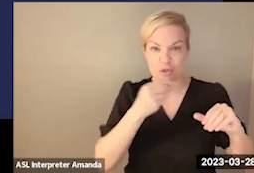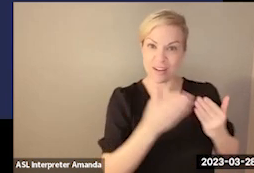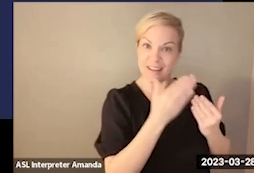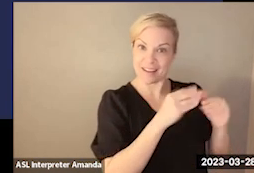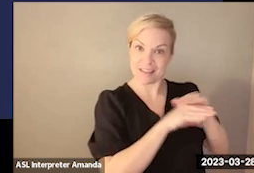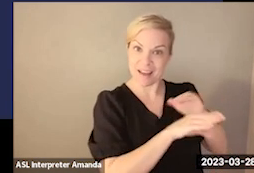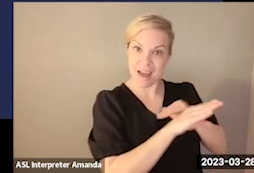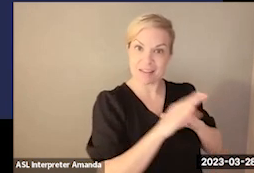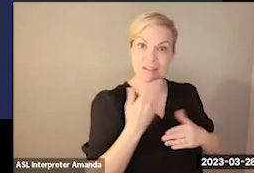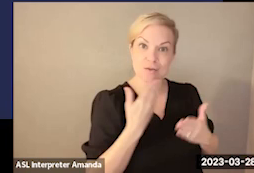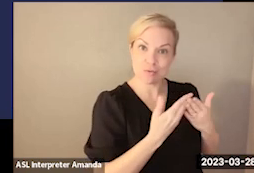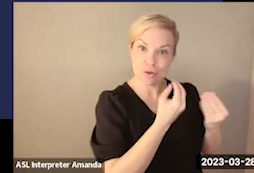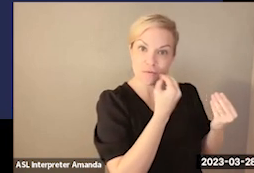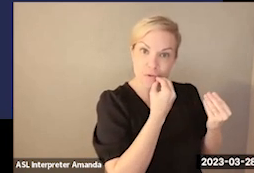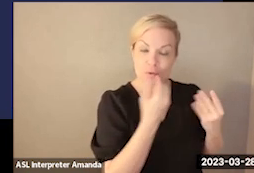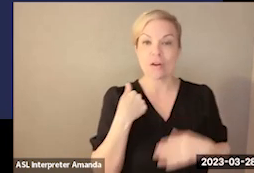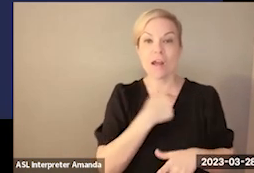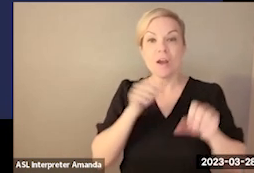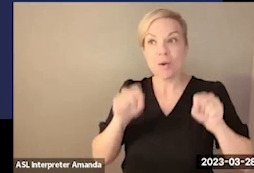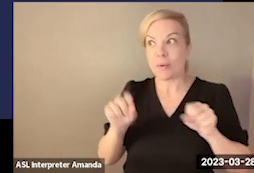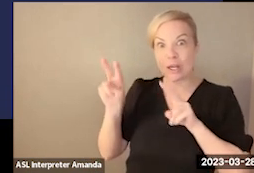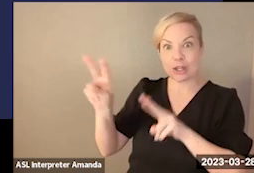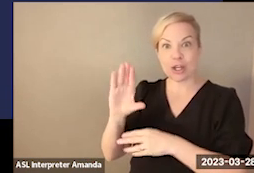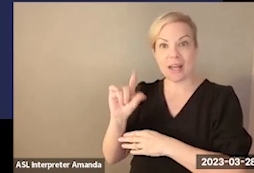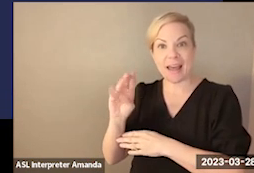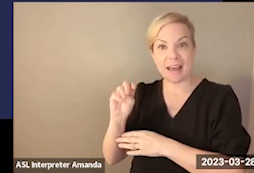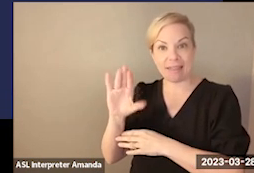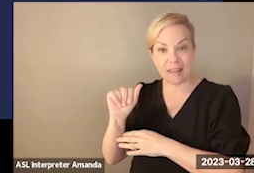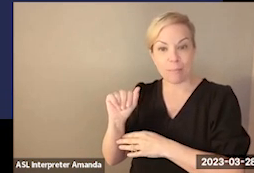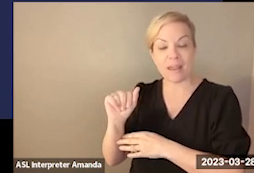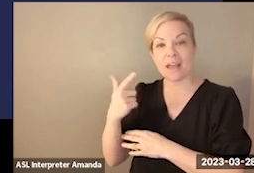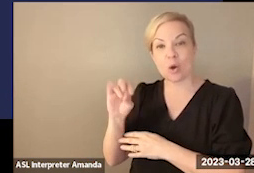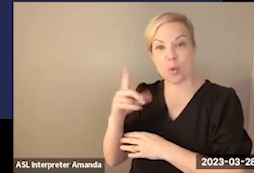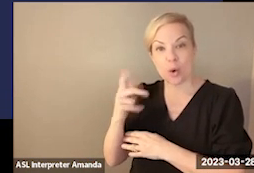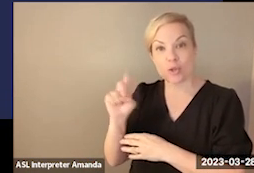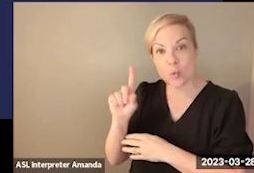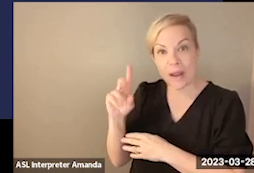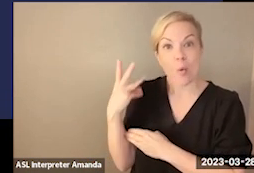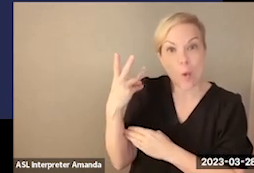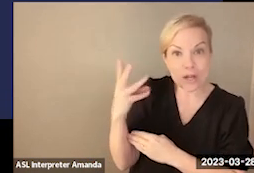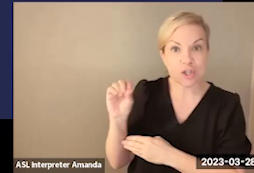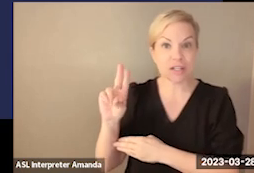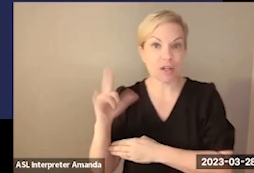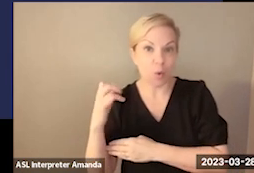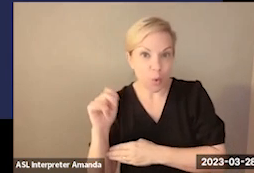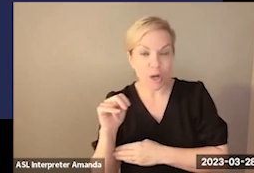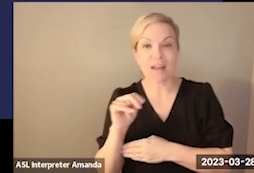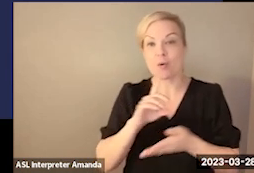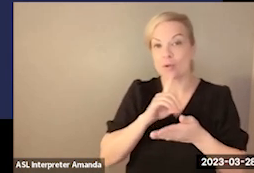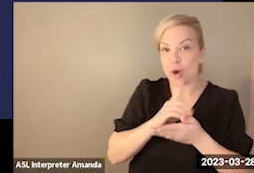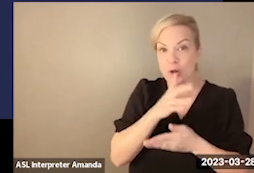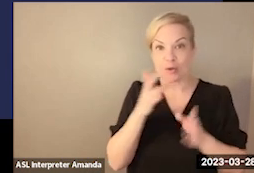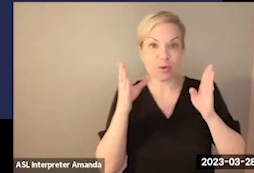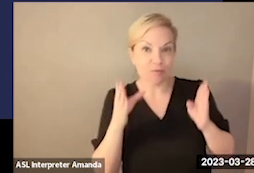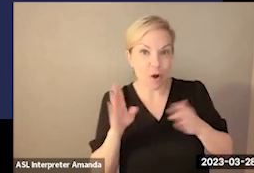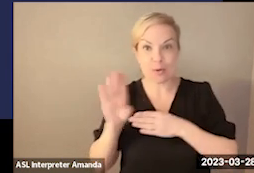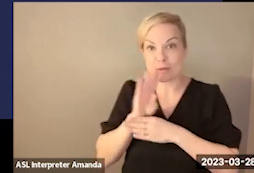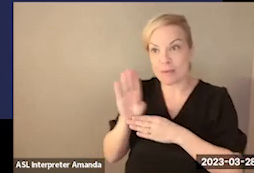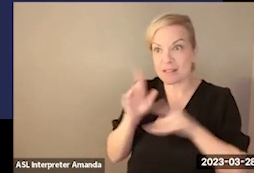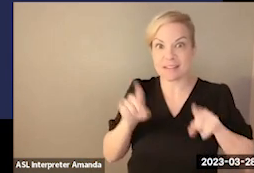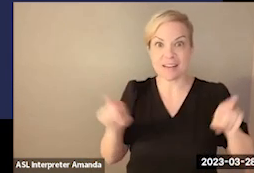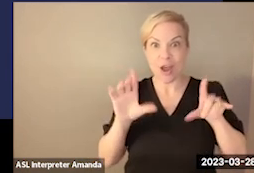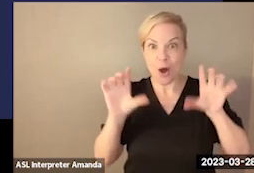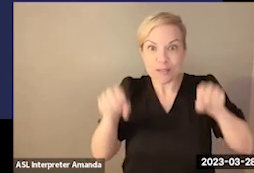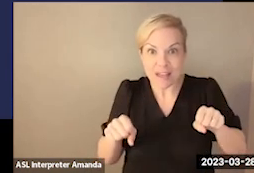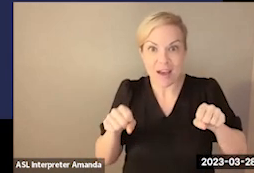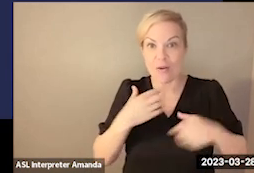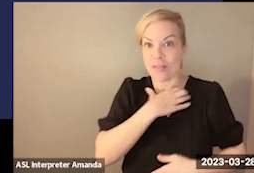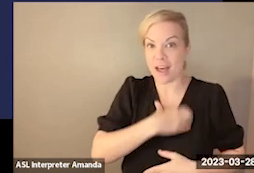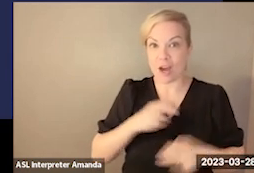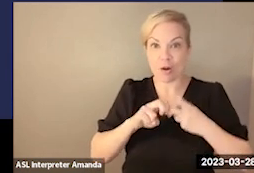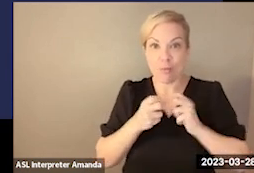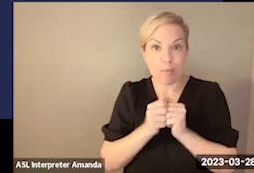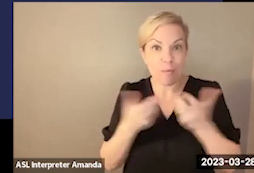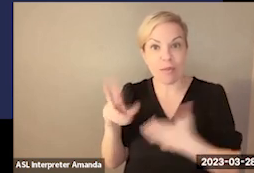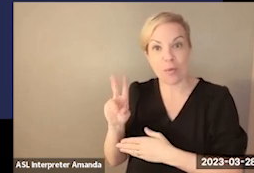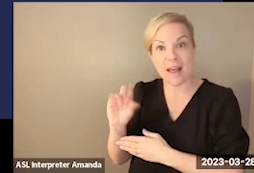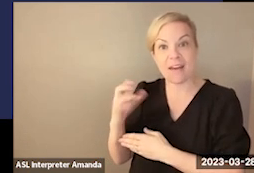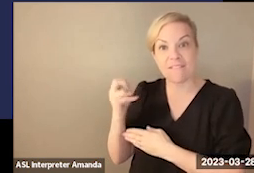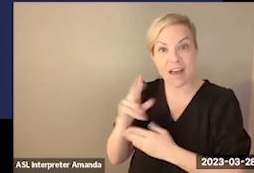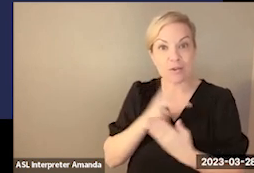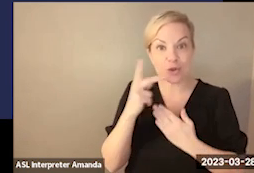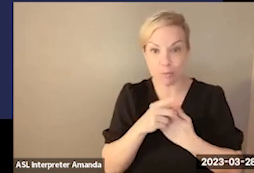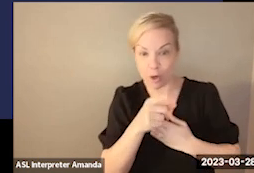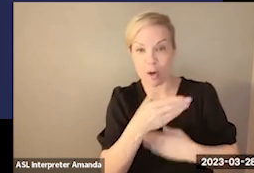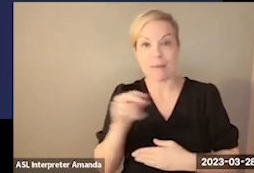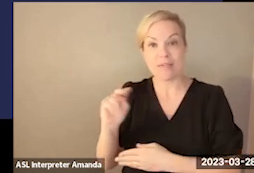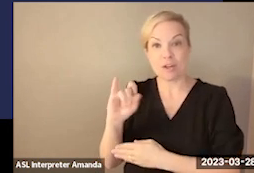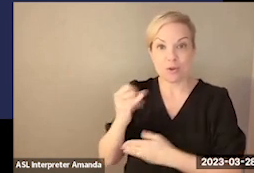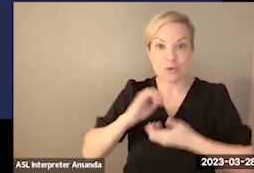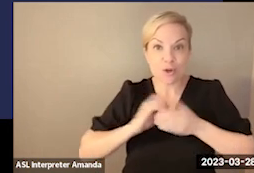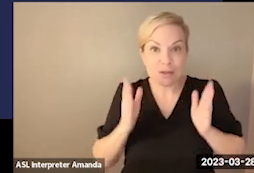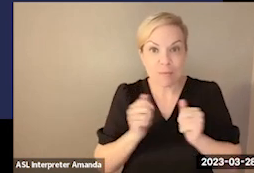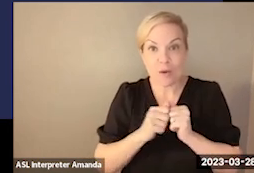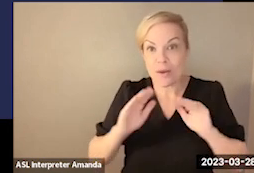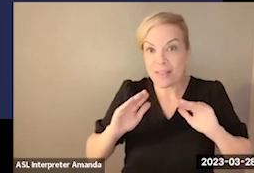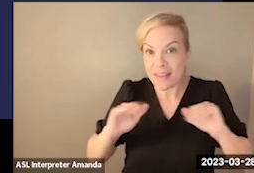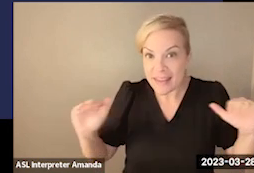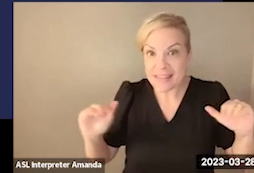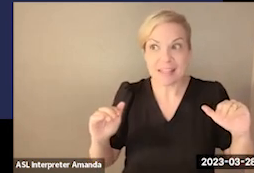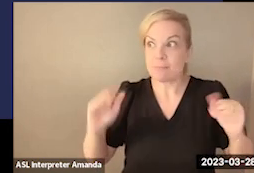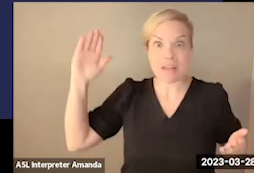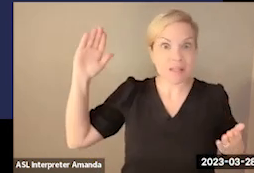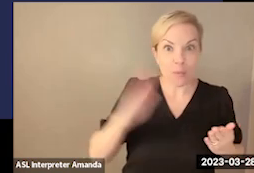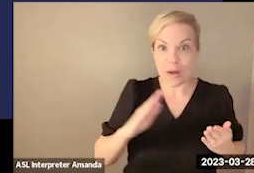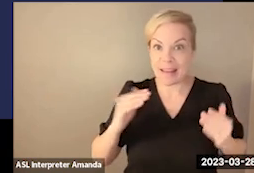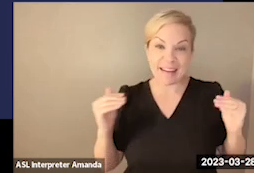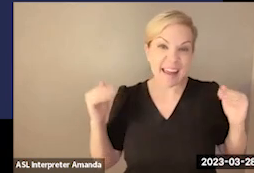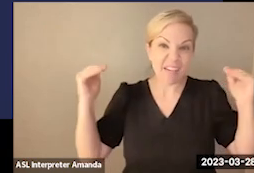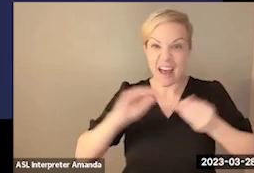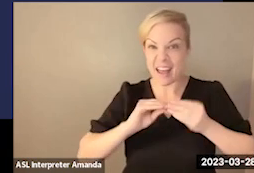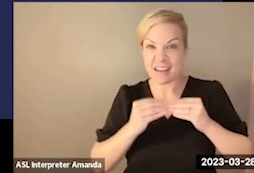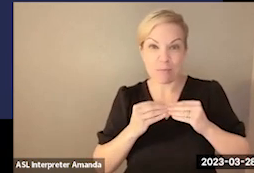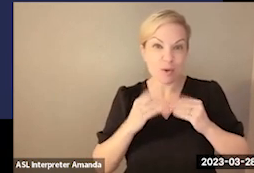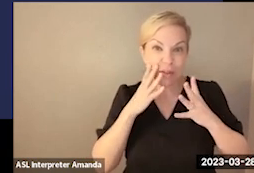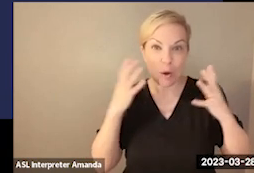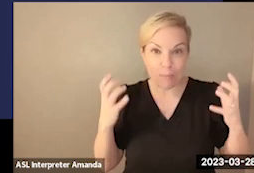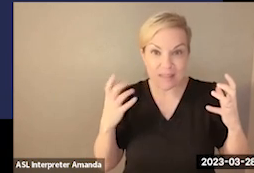Debbie Stine, Science & Technology Policy Academy: We can follow the lead of communities like Columbia, Gorge and Washington and Oregon, where businesses, doctors, and farmers tackle the local hunger problem with the Veggie Rx voucher program and the New Jersey partnership for healthy kids is bringing down high rates of obesity and underserved communities. We should be in so